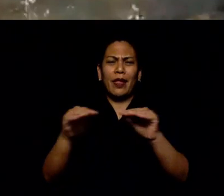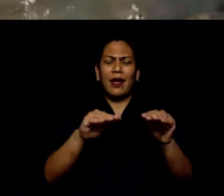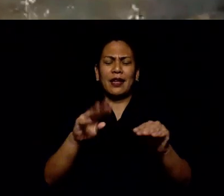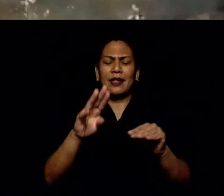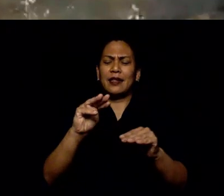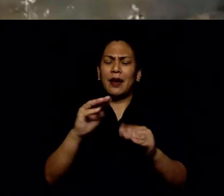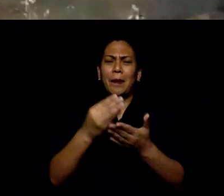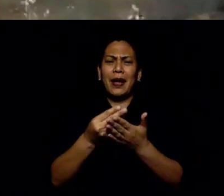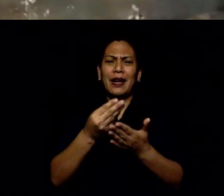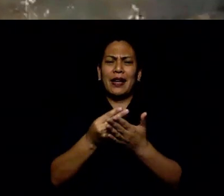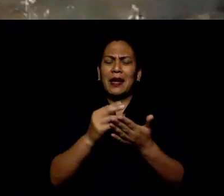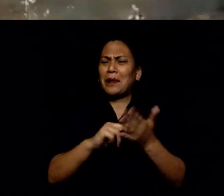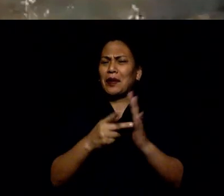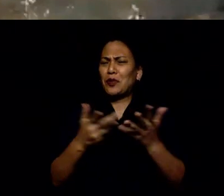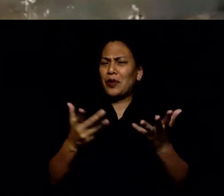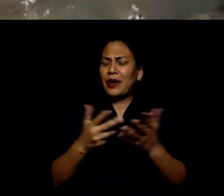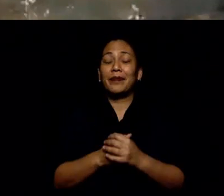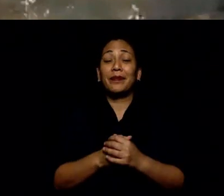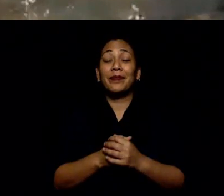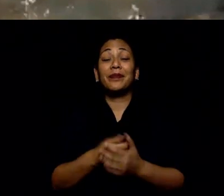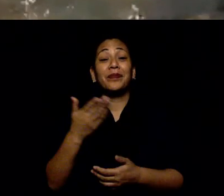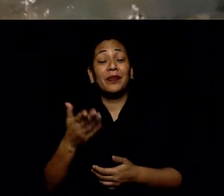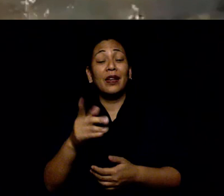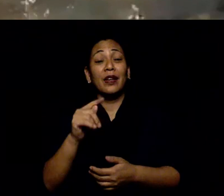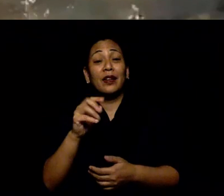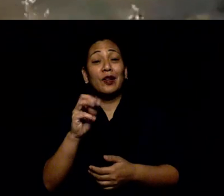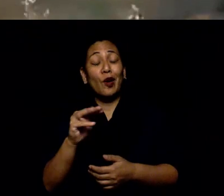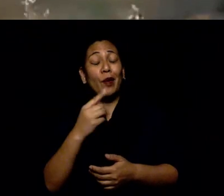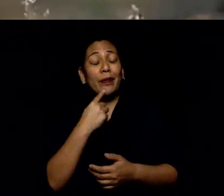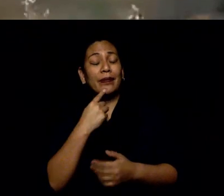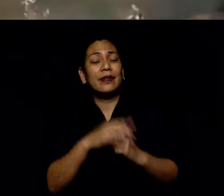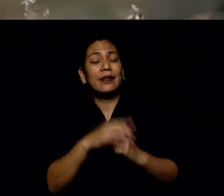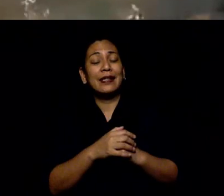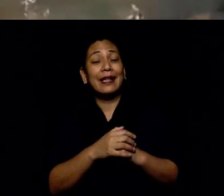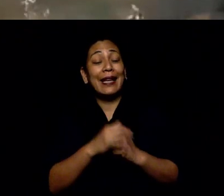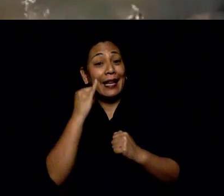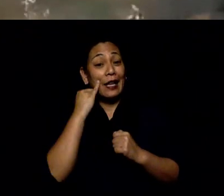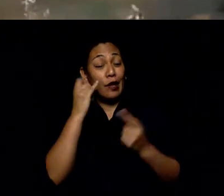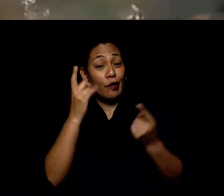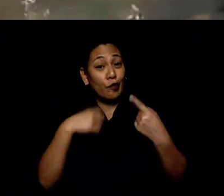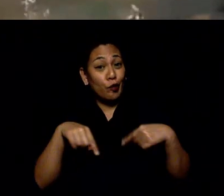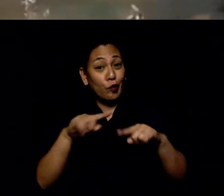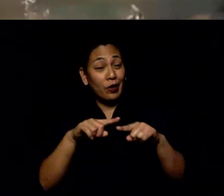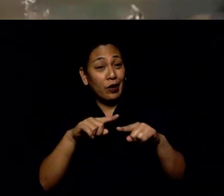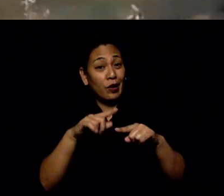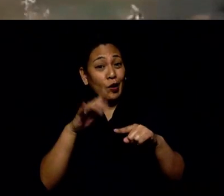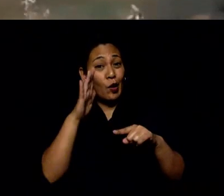Um, so. The idea is that if we are going to get ourselves off fossil fuels, we